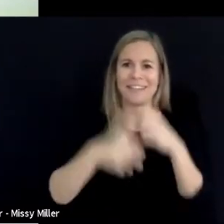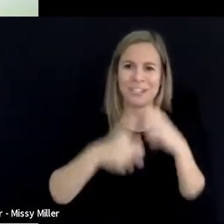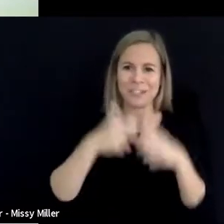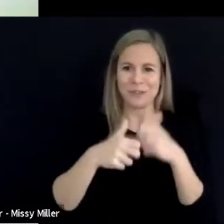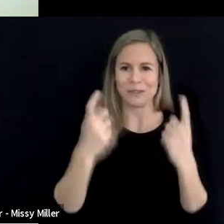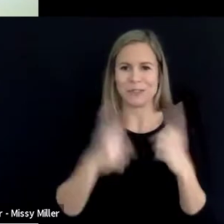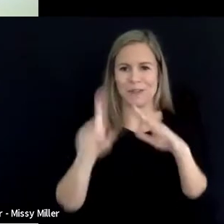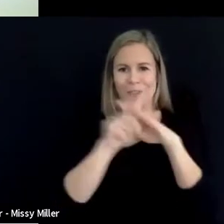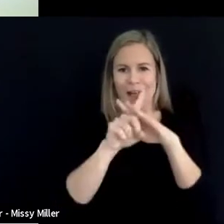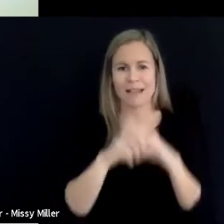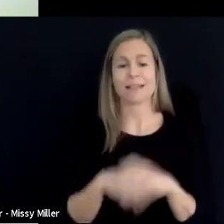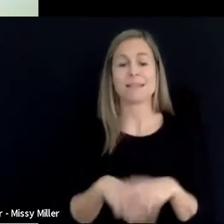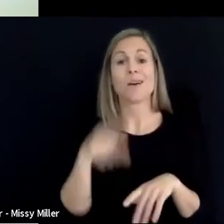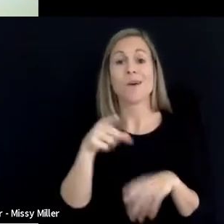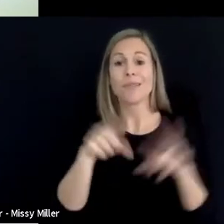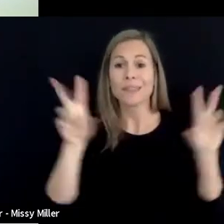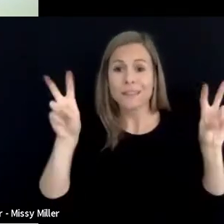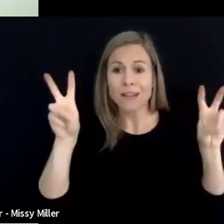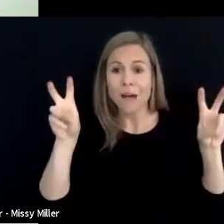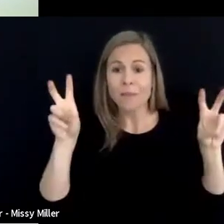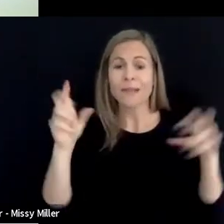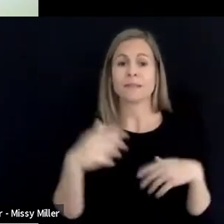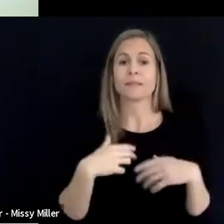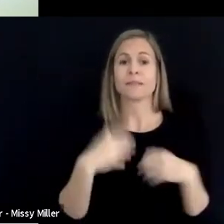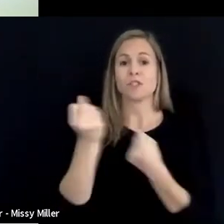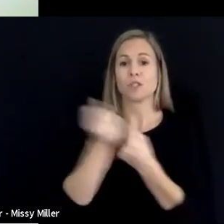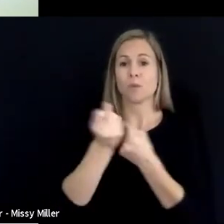So the topic is "Supporting Positive Behavior in your Child."